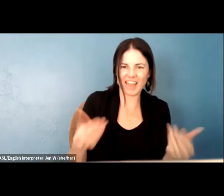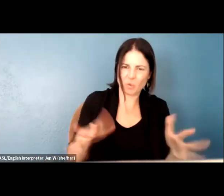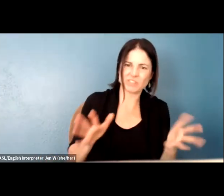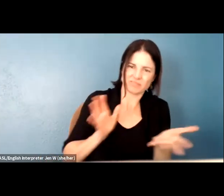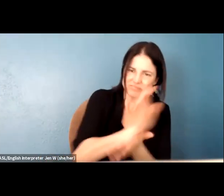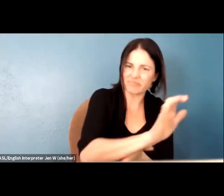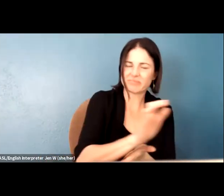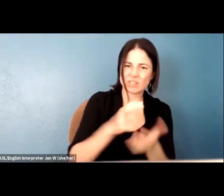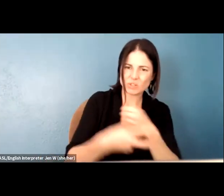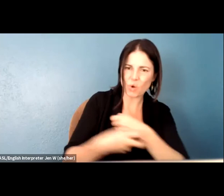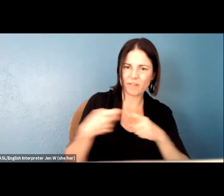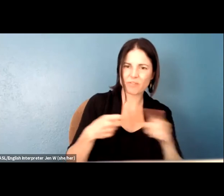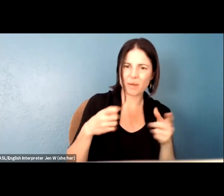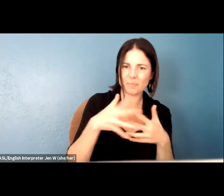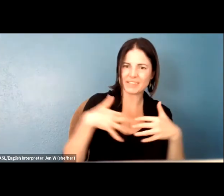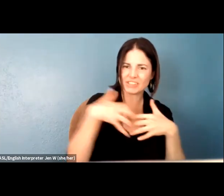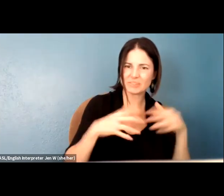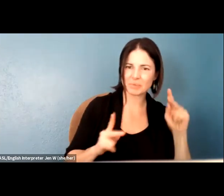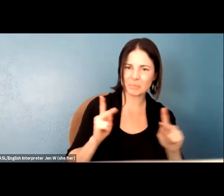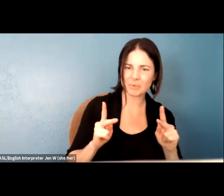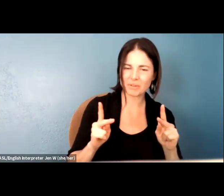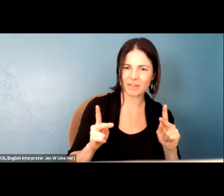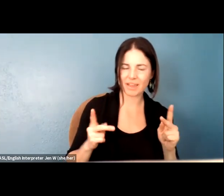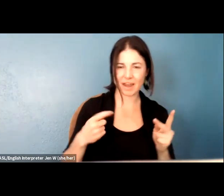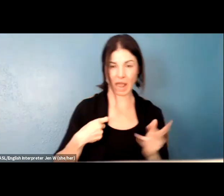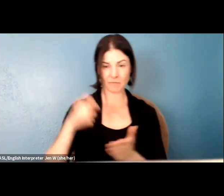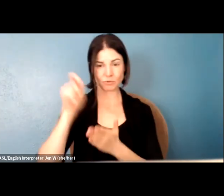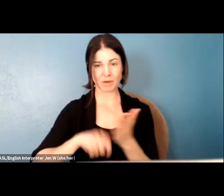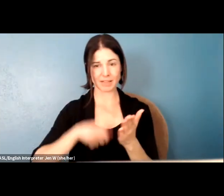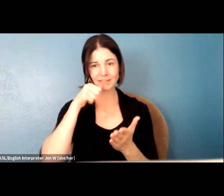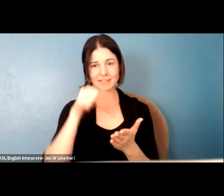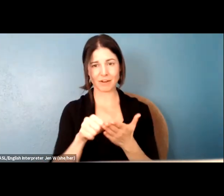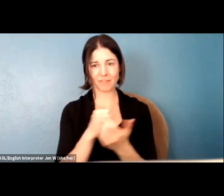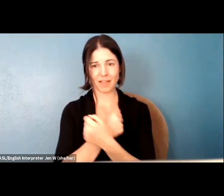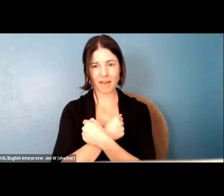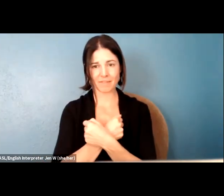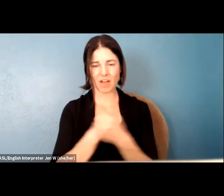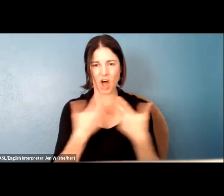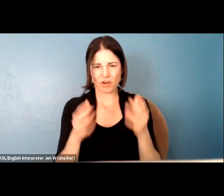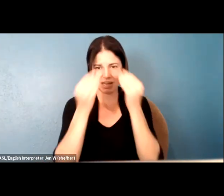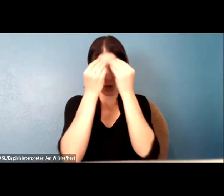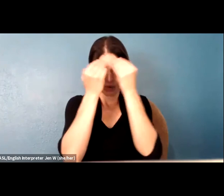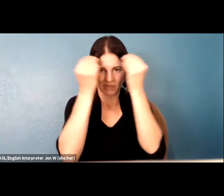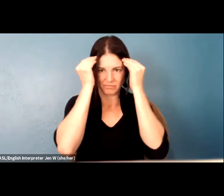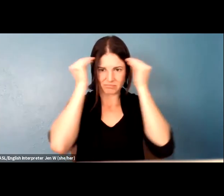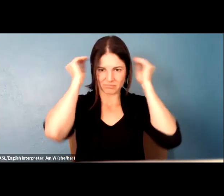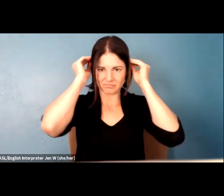gratitude with these hard truths. So if you didn't learn